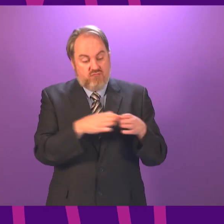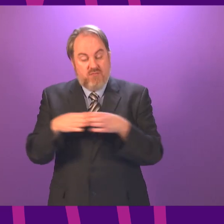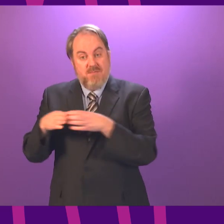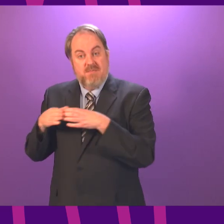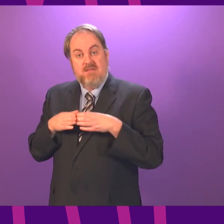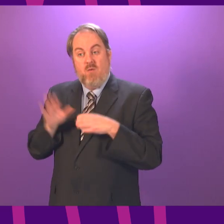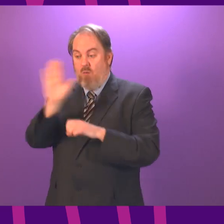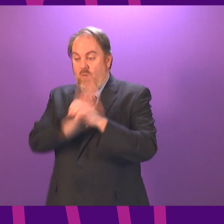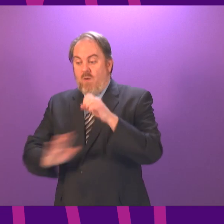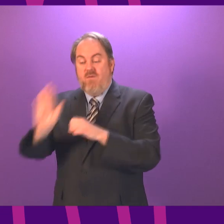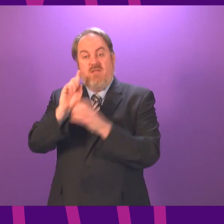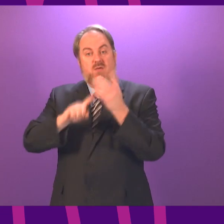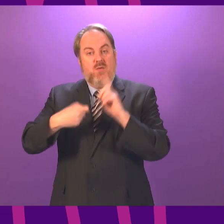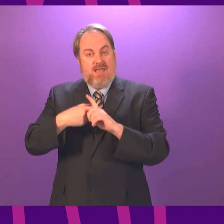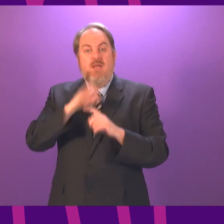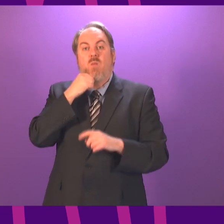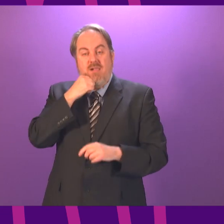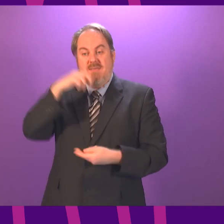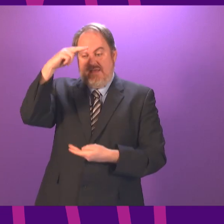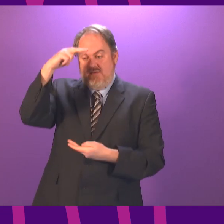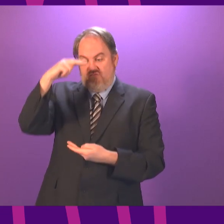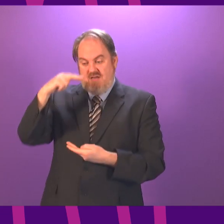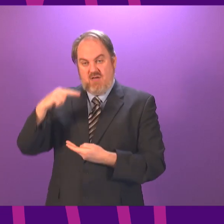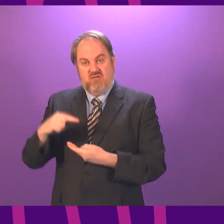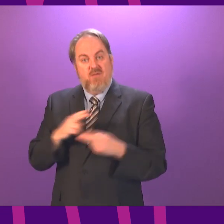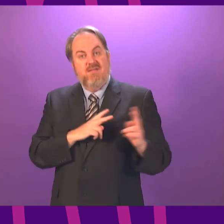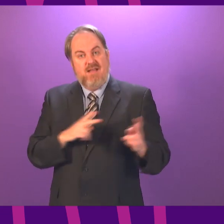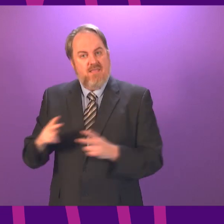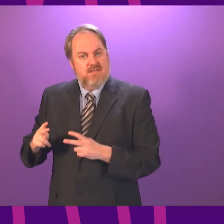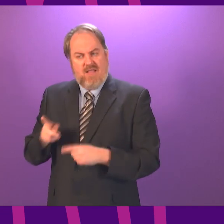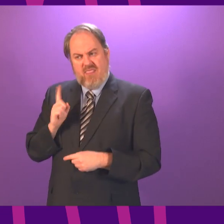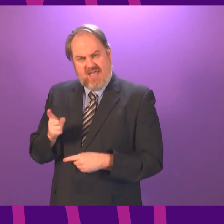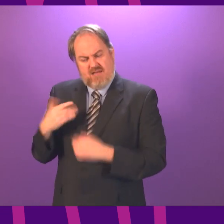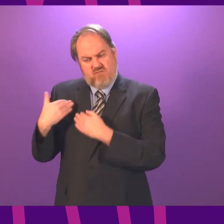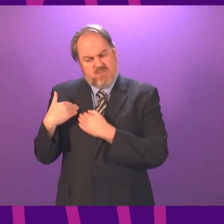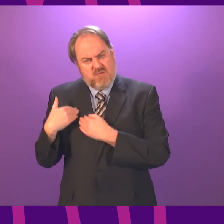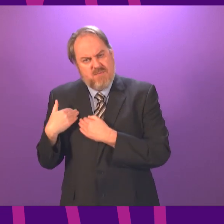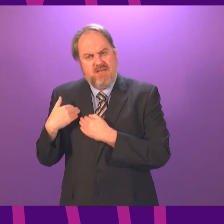There are lessons to learn every day, and I take that very seriously. I do not think